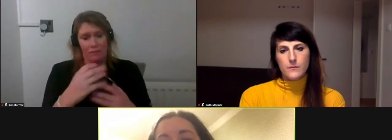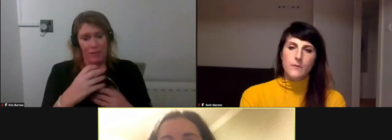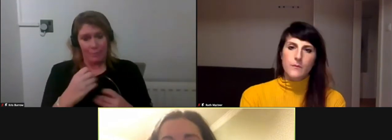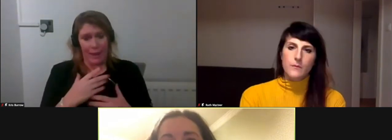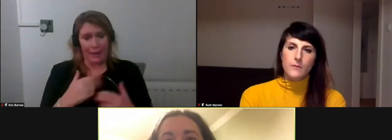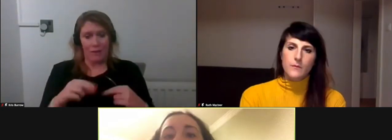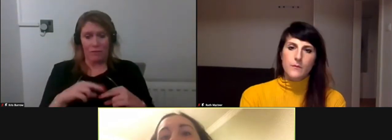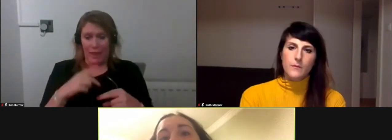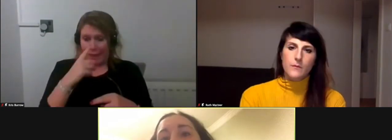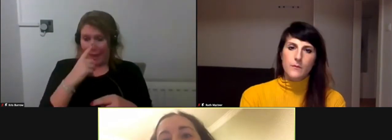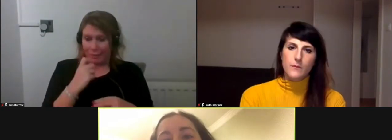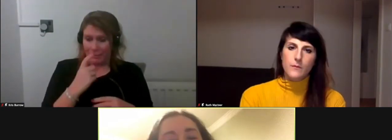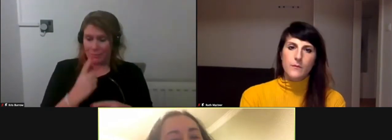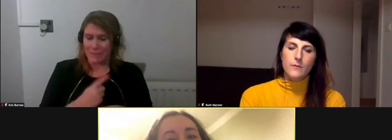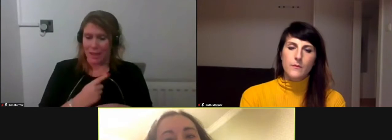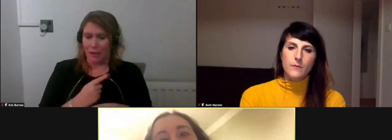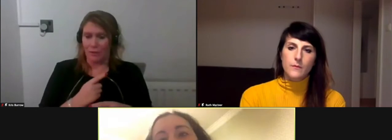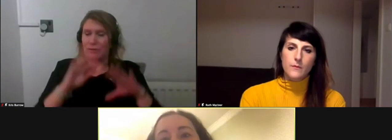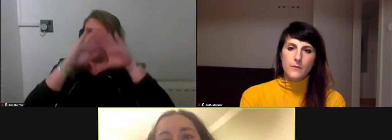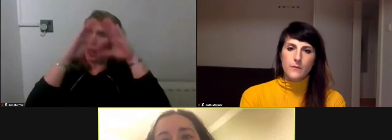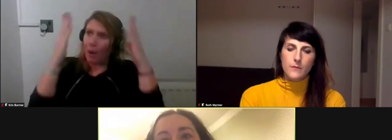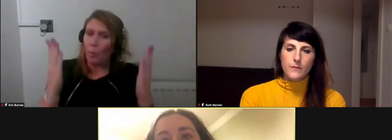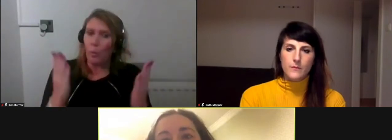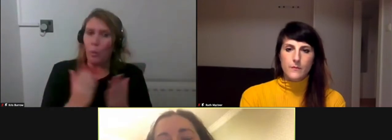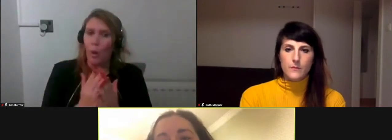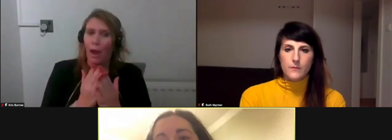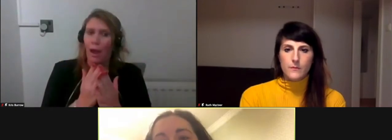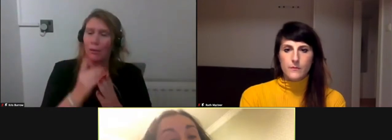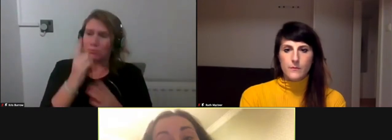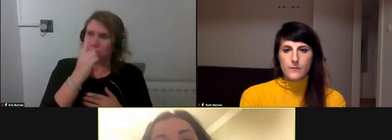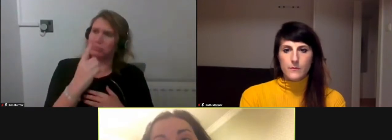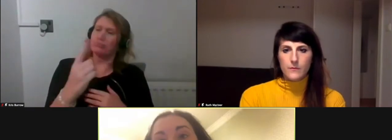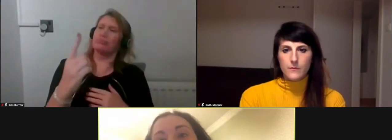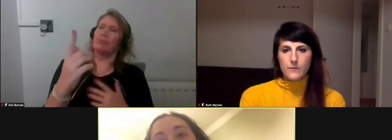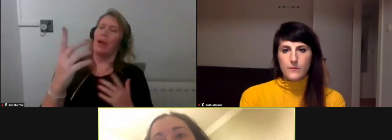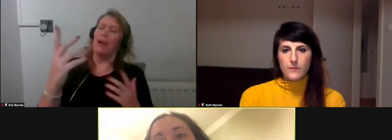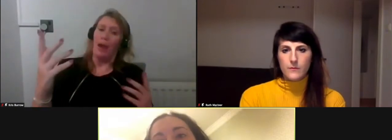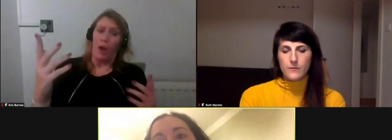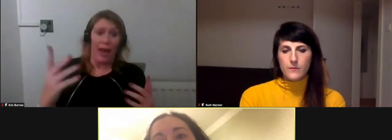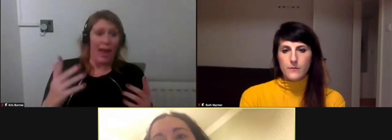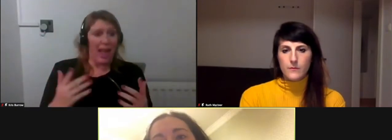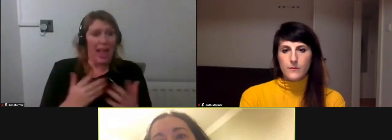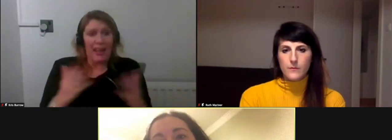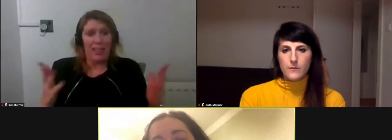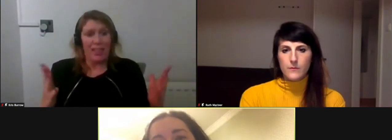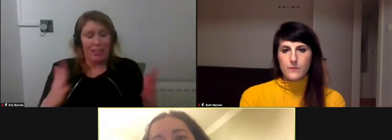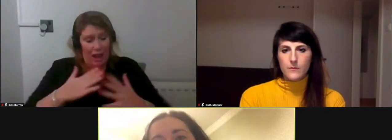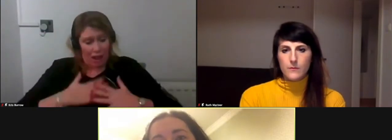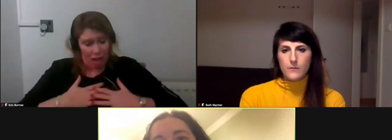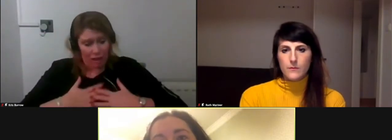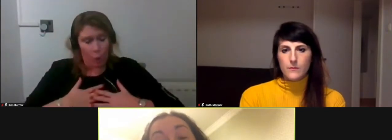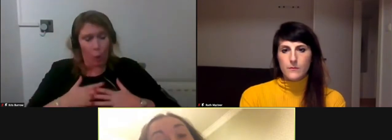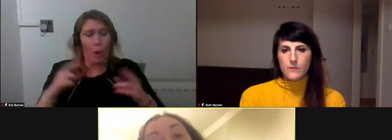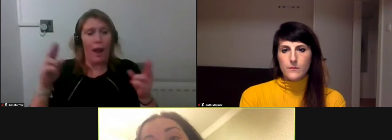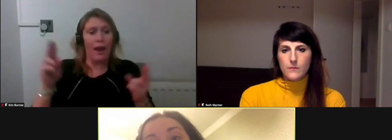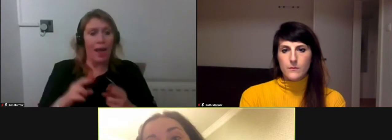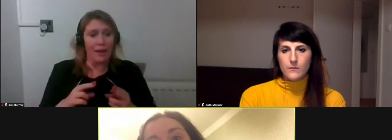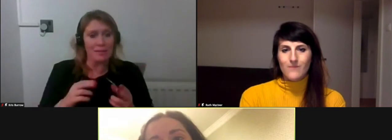easily, if there is anything more they would like, or less, I think that would be really interesting and essential to